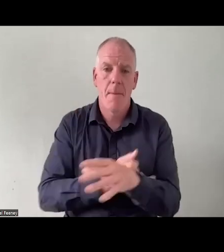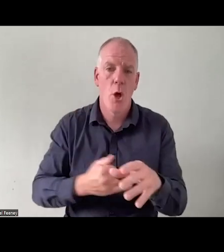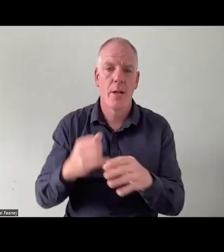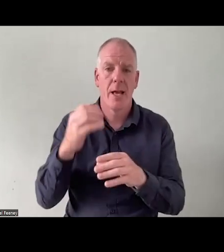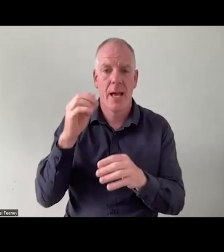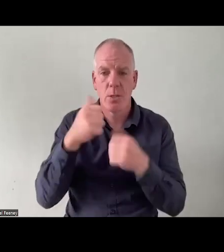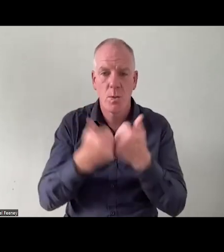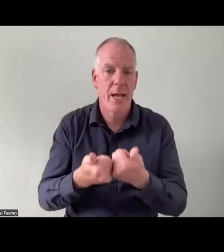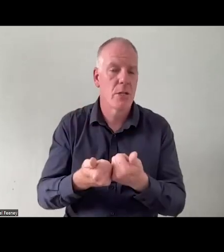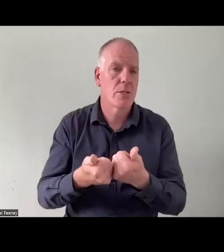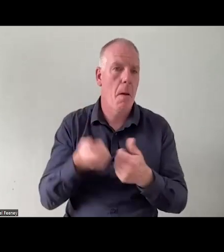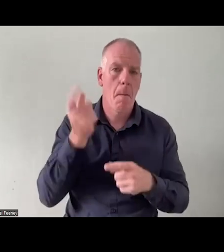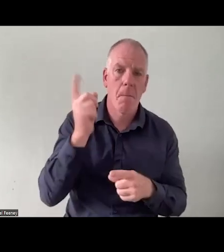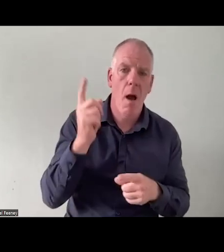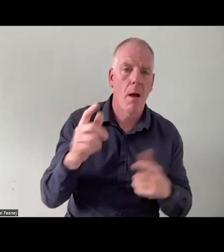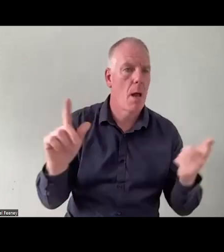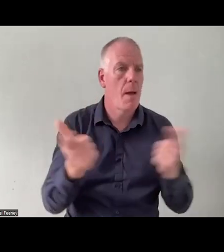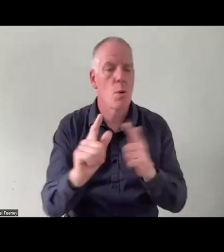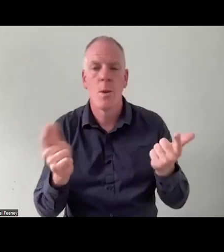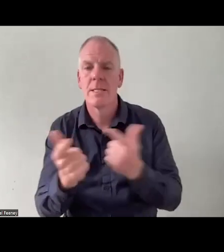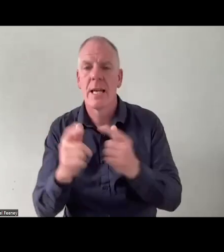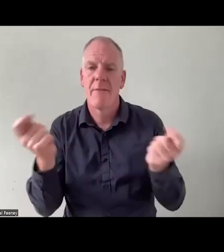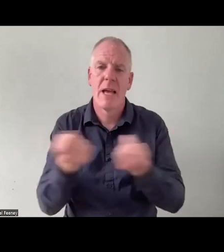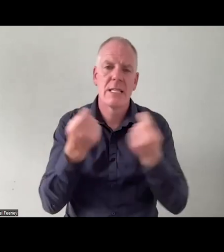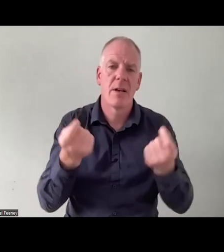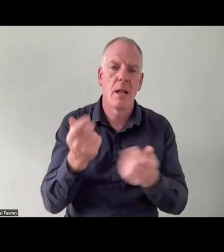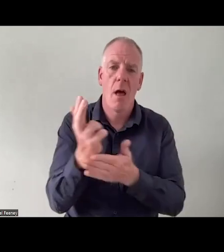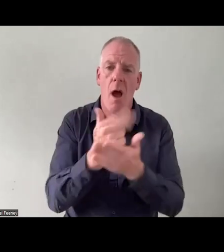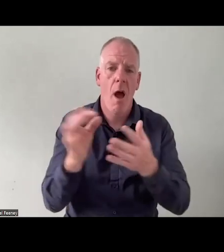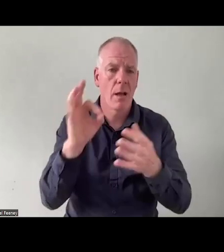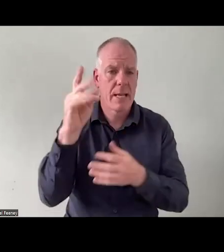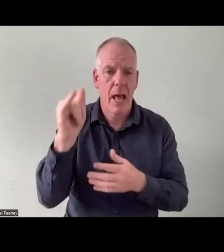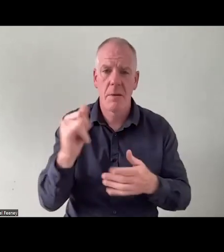music festivals, museums, art galleries, health centres, campsites.